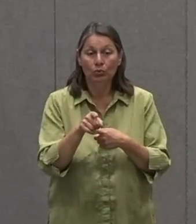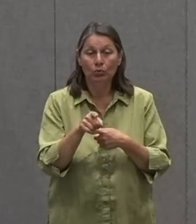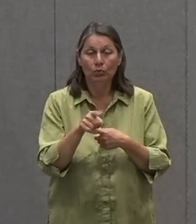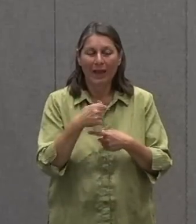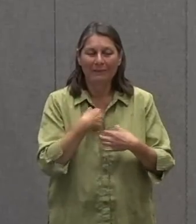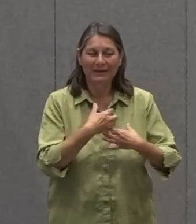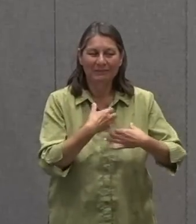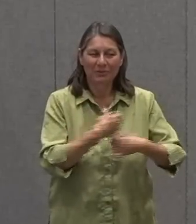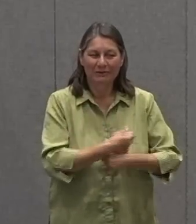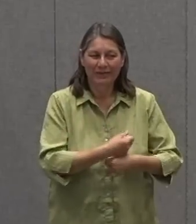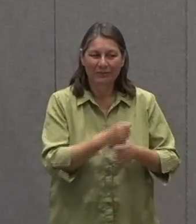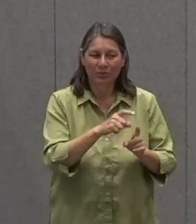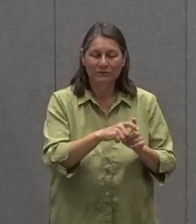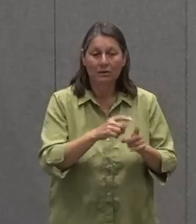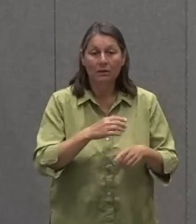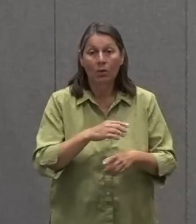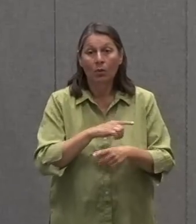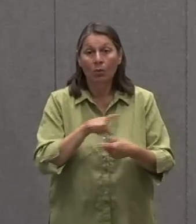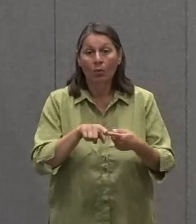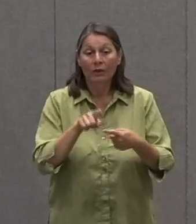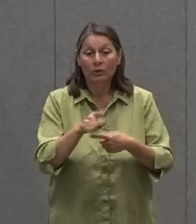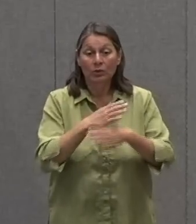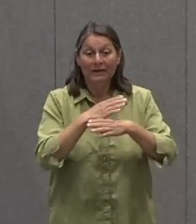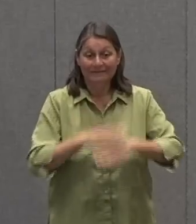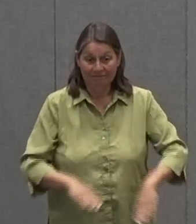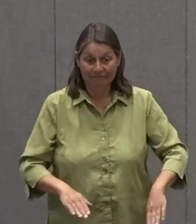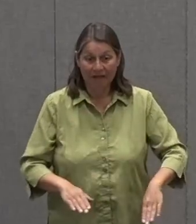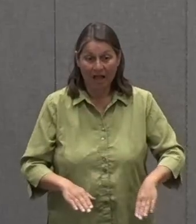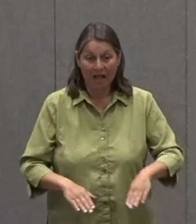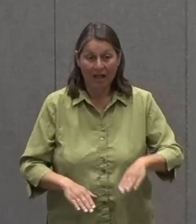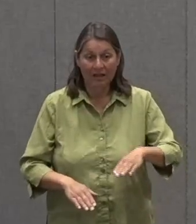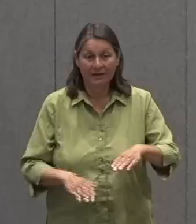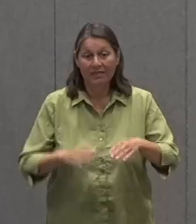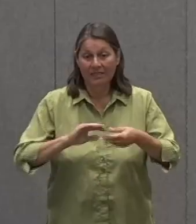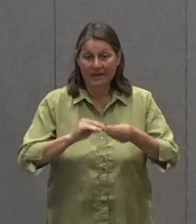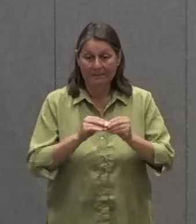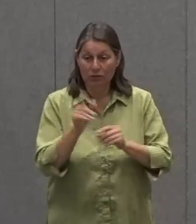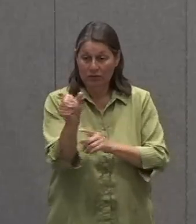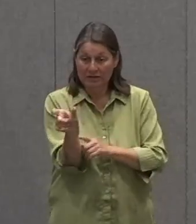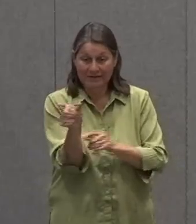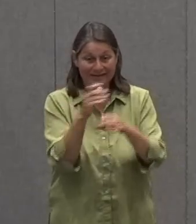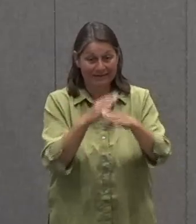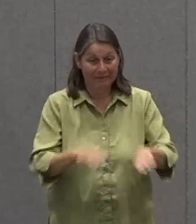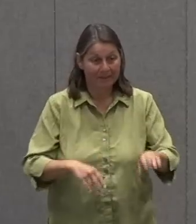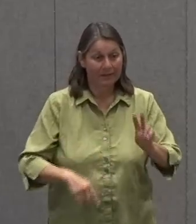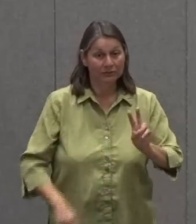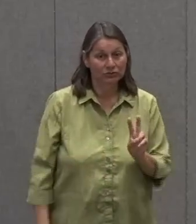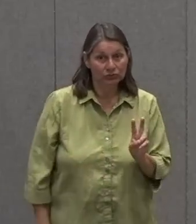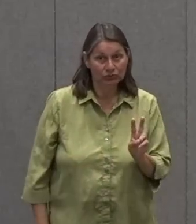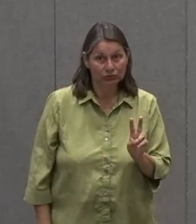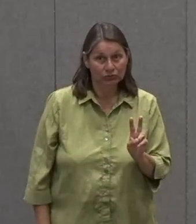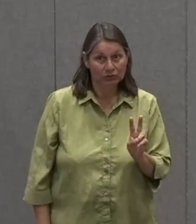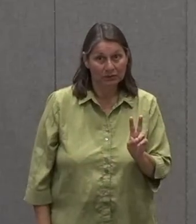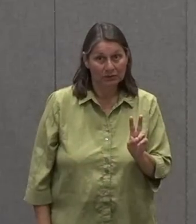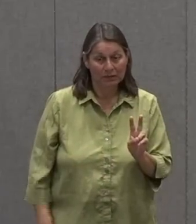divide my number by two, the remainder